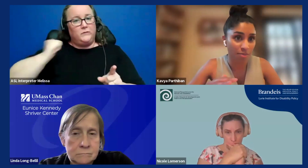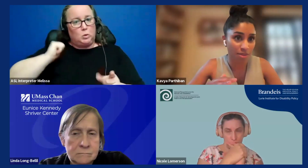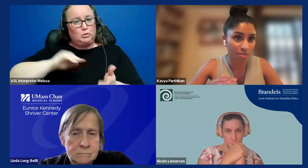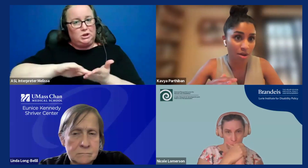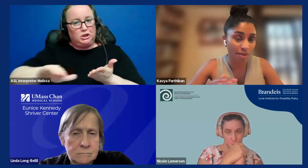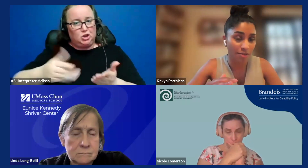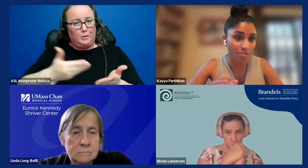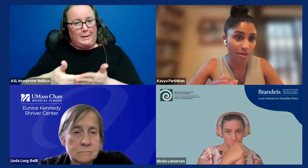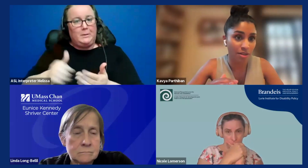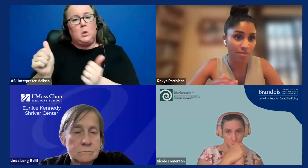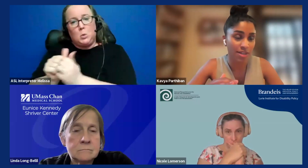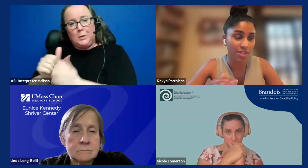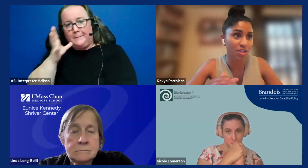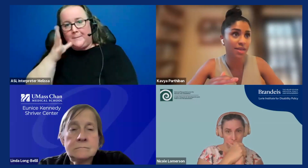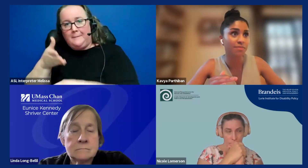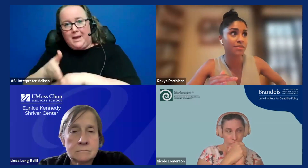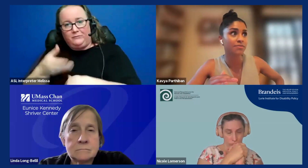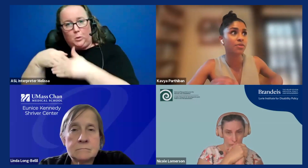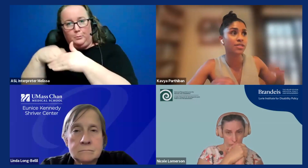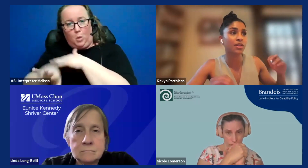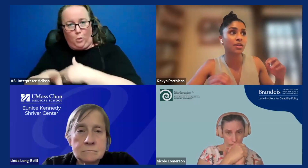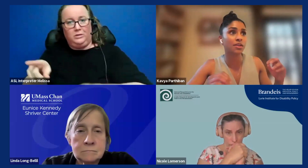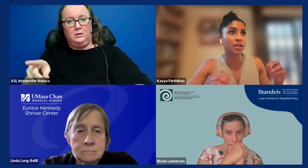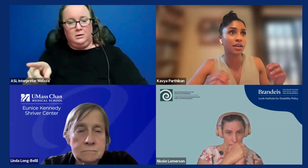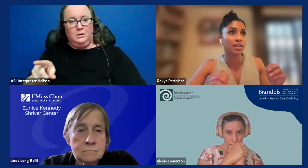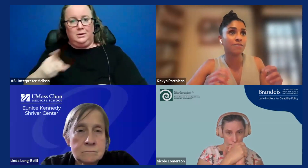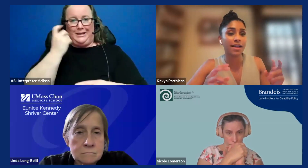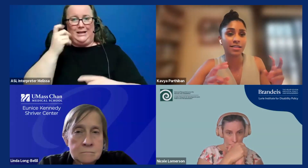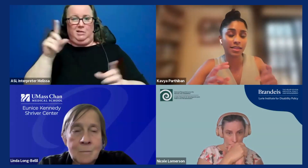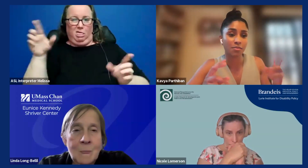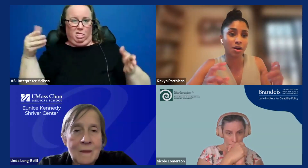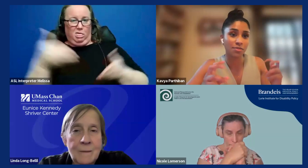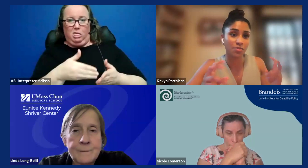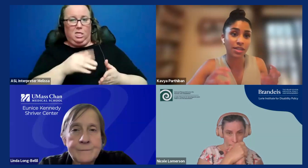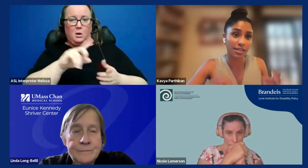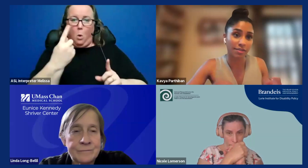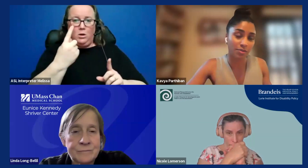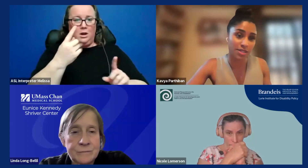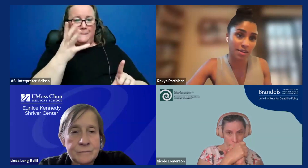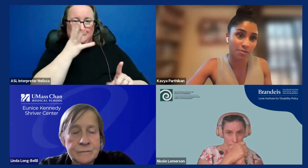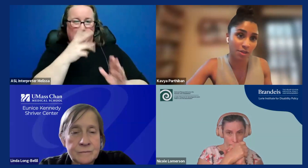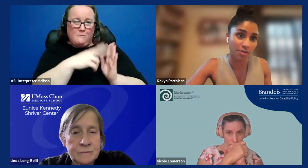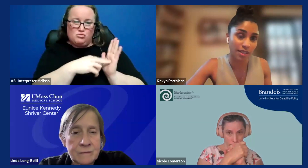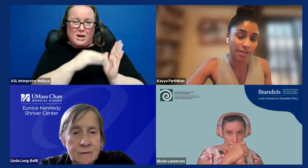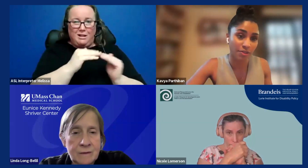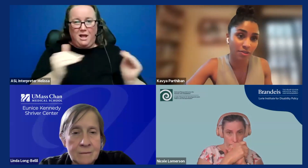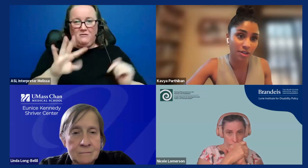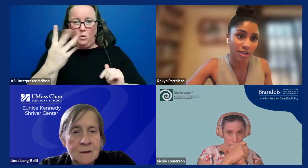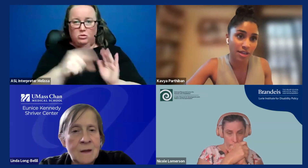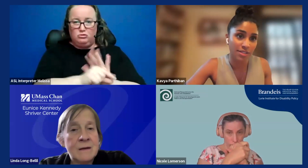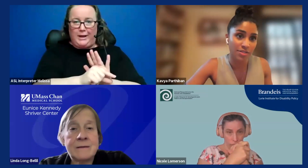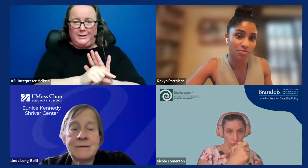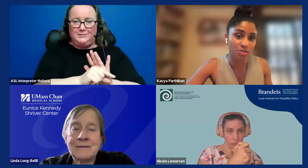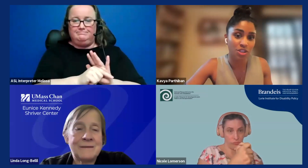birth because she kept focusing on the fact that the mom's reading level was at a fourth grade level. And so she kept saying,